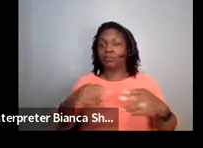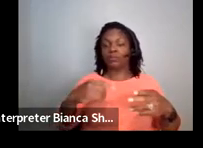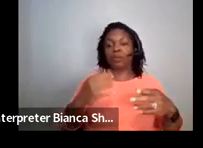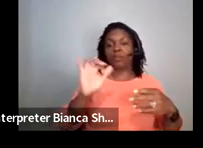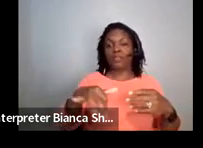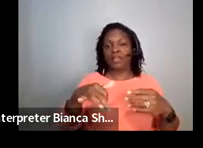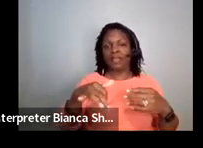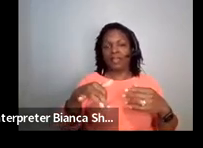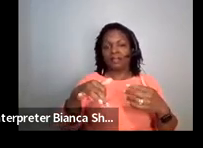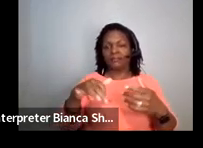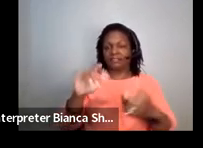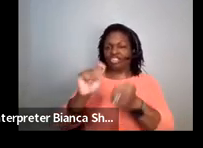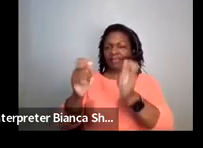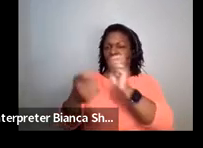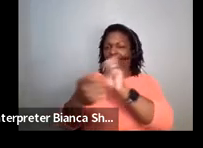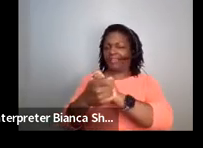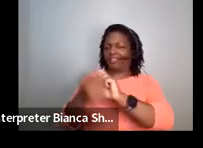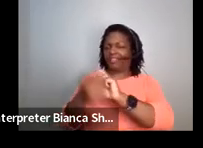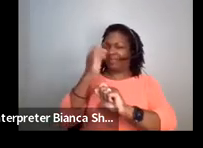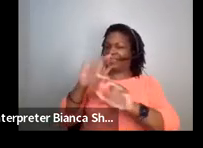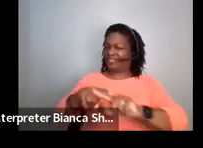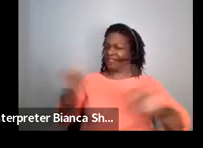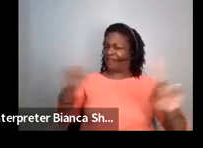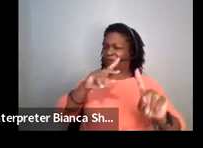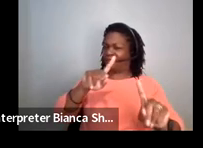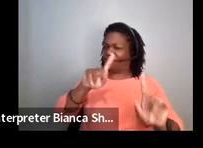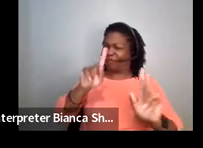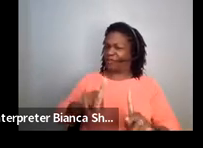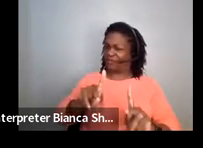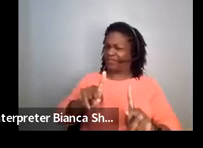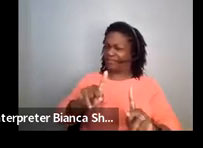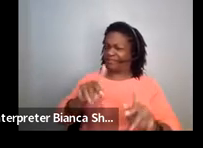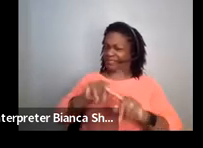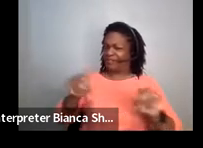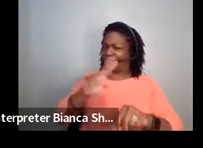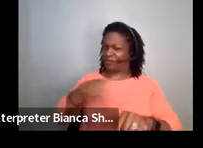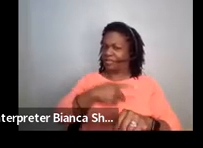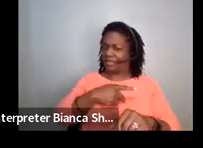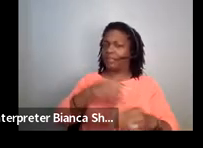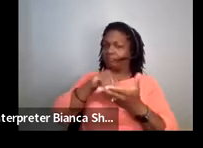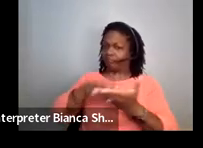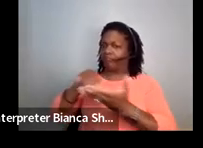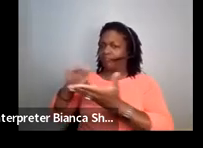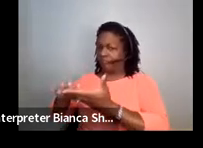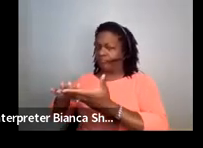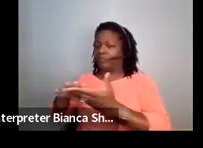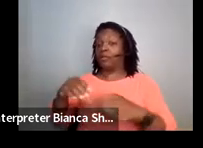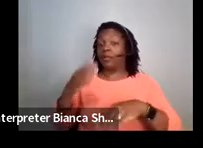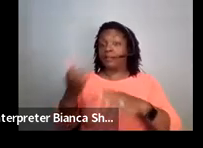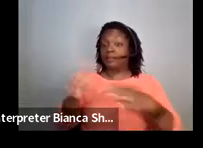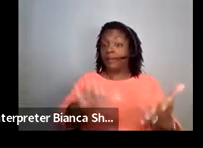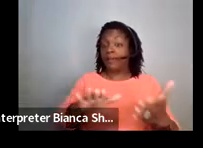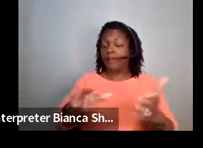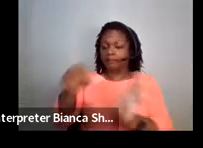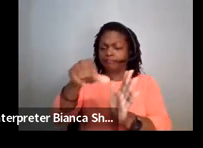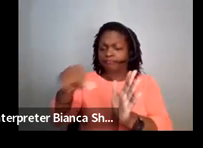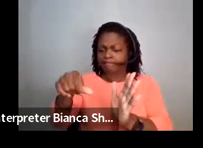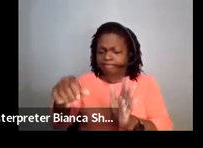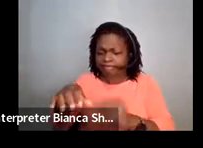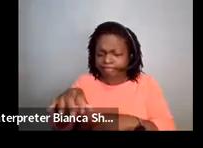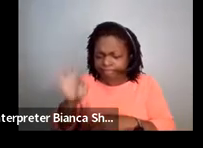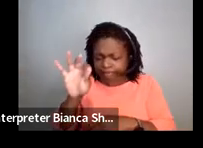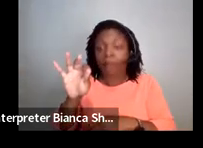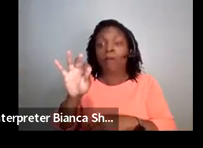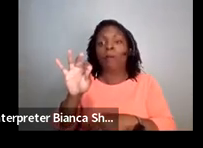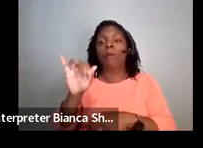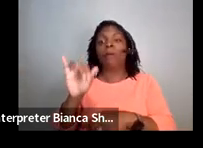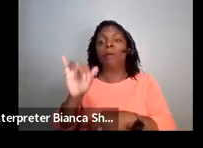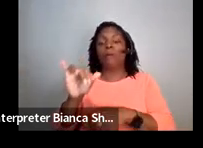So he actually documented her. And then, upon her death did an autopsy, and just discovered what we now know and what we still know.